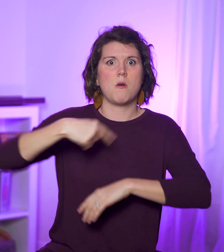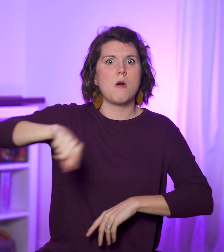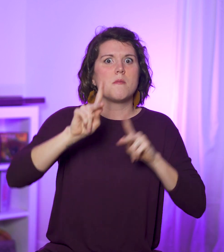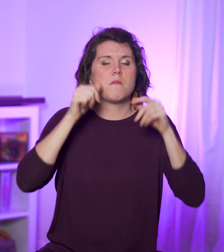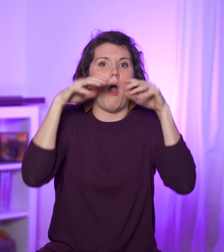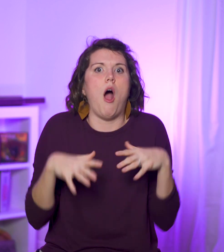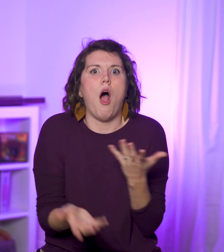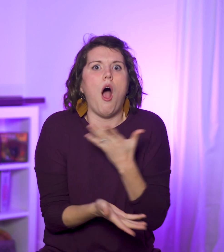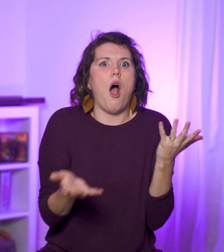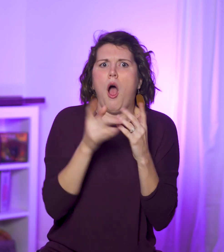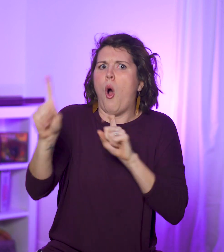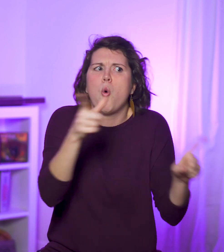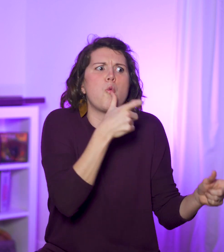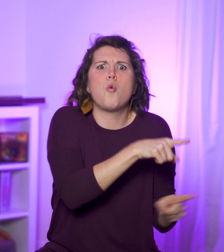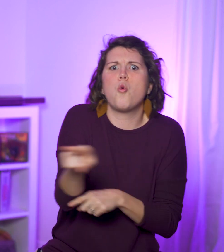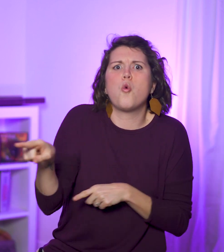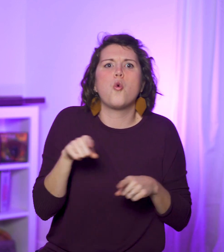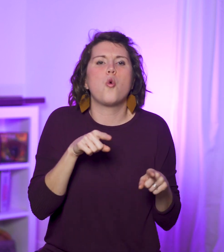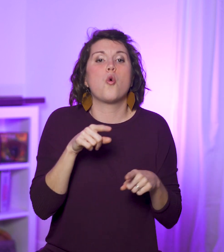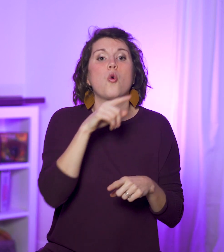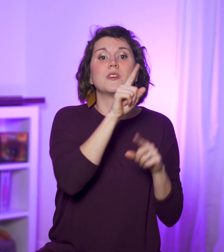They’re mortified, asking if it could be them.